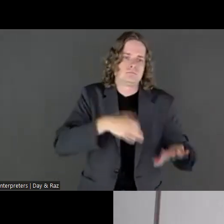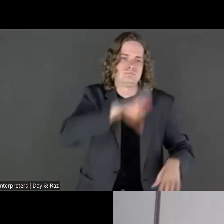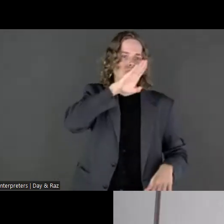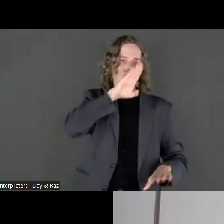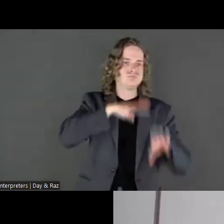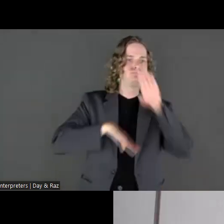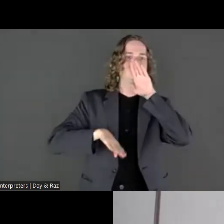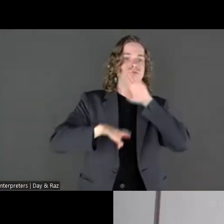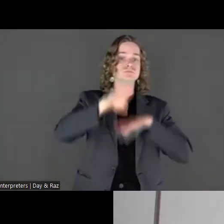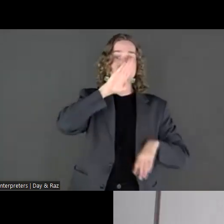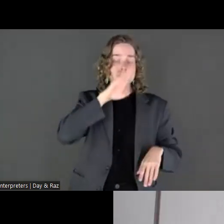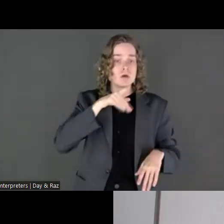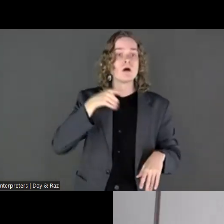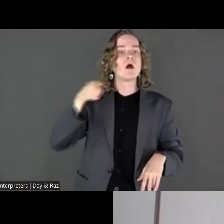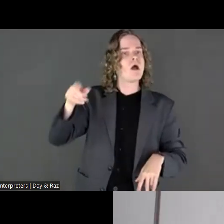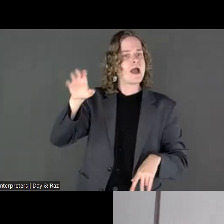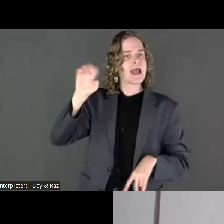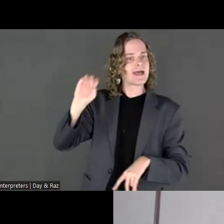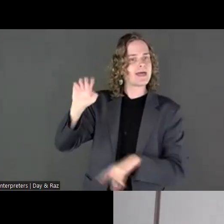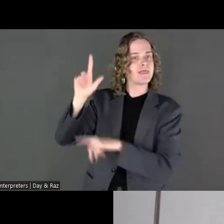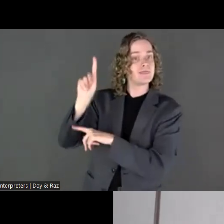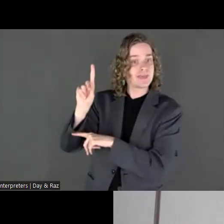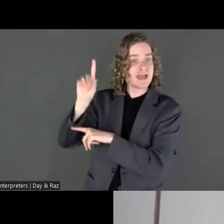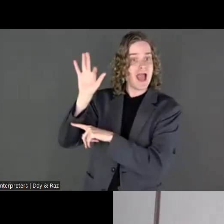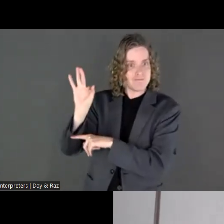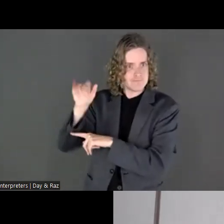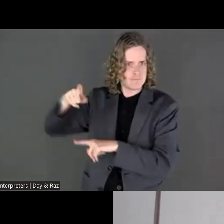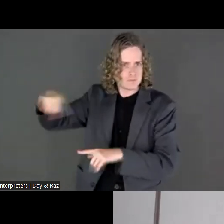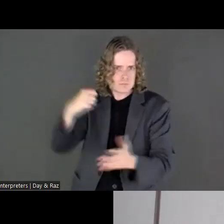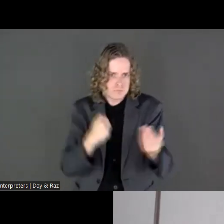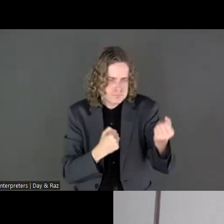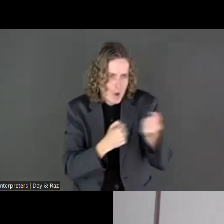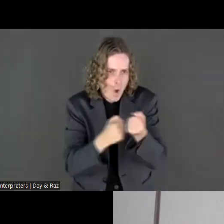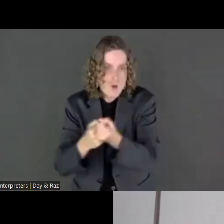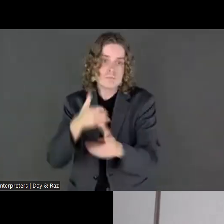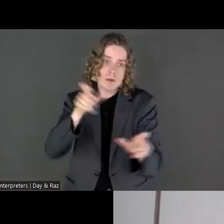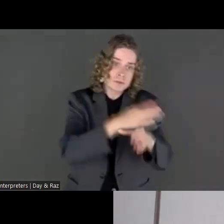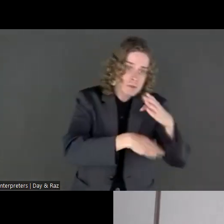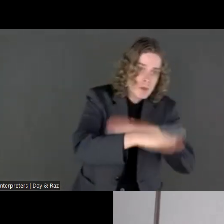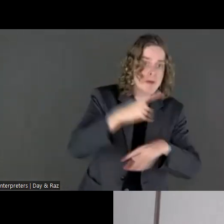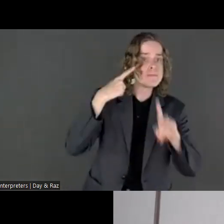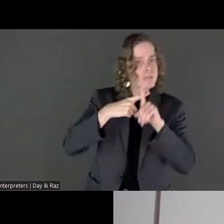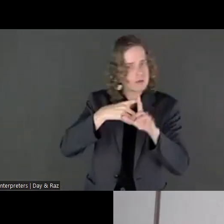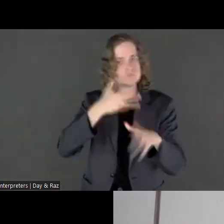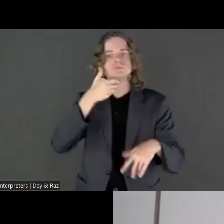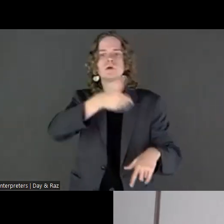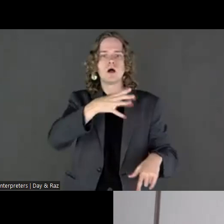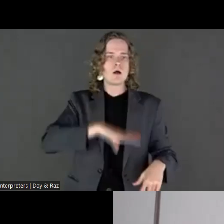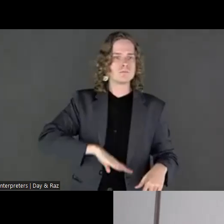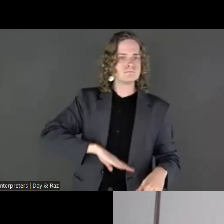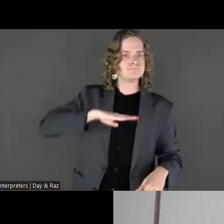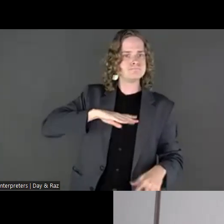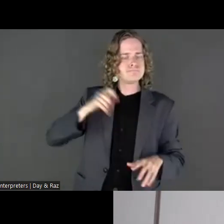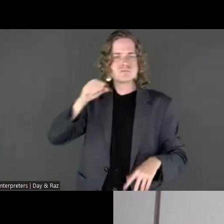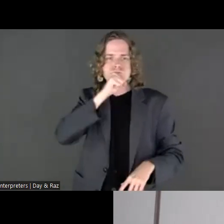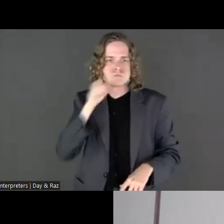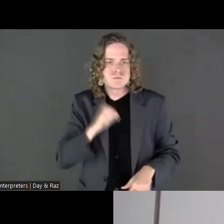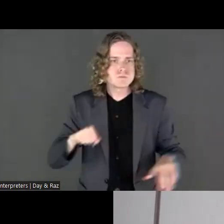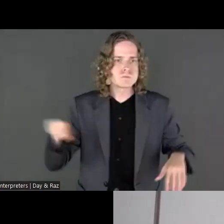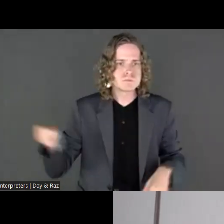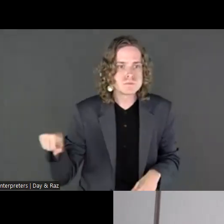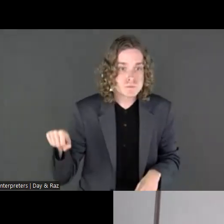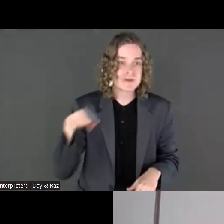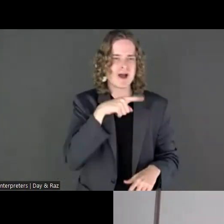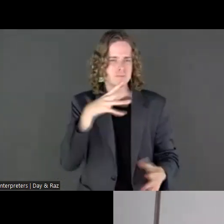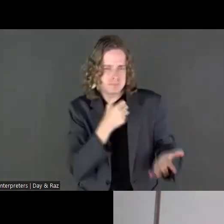we have got another massive indeed, challenge. Now we have got a number of villages and towns which